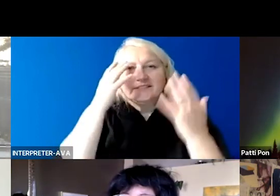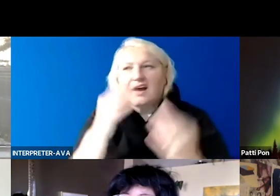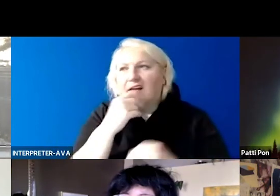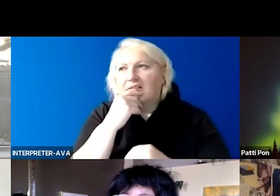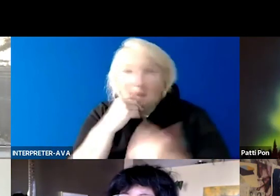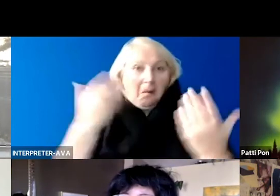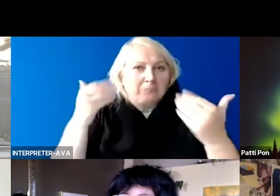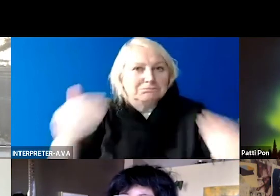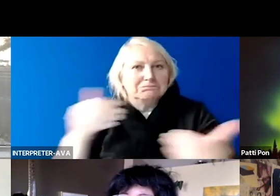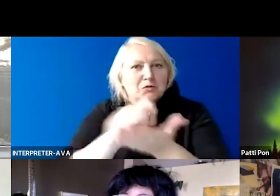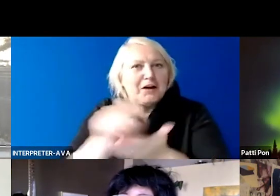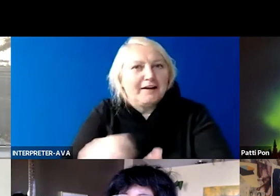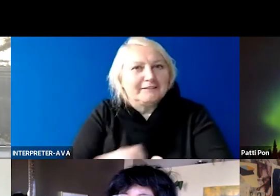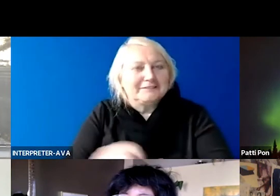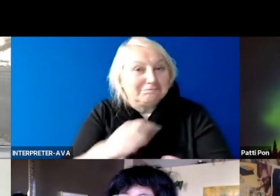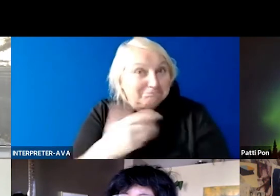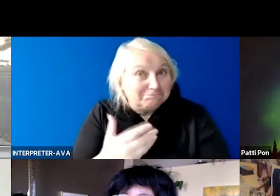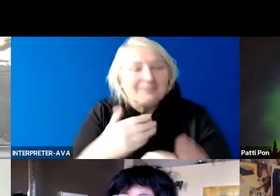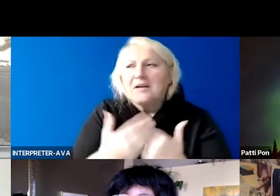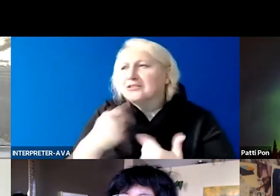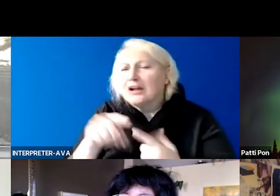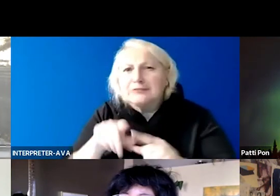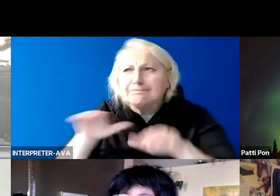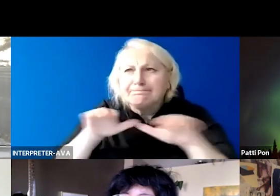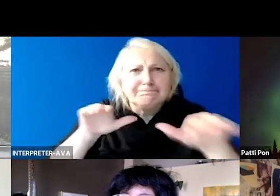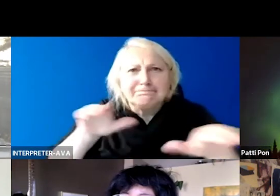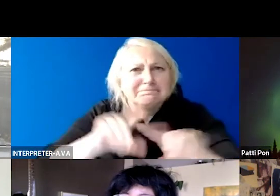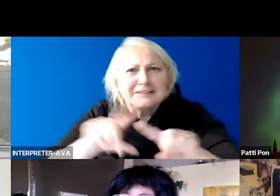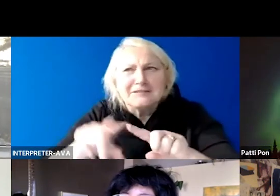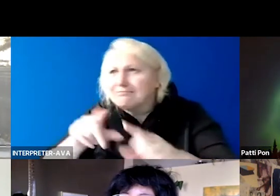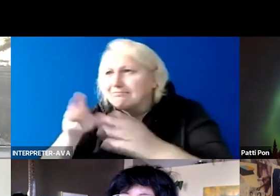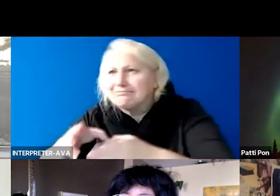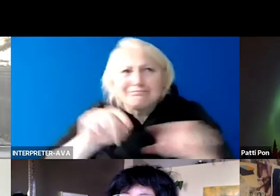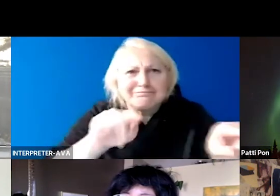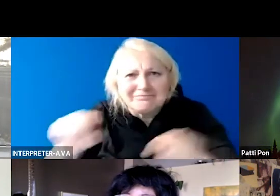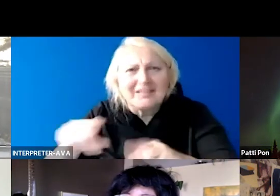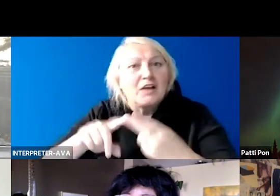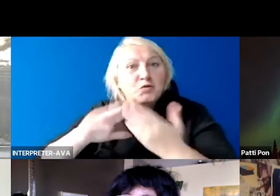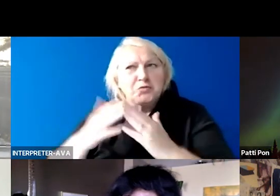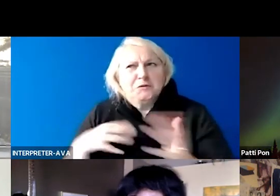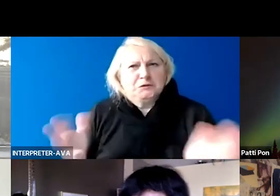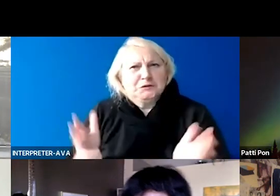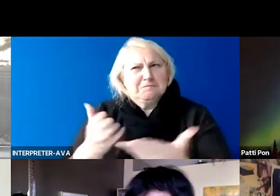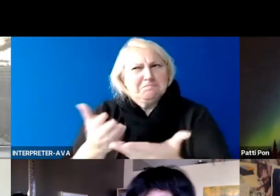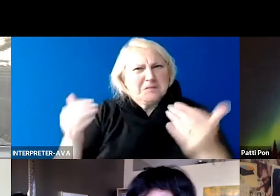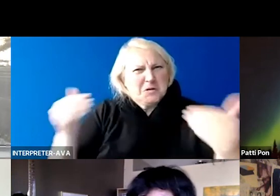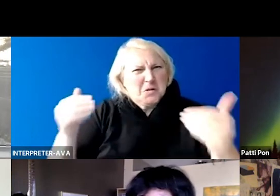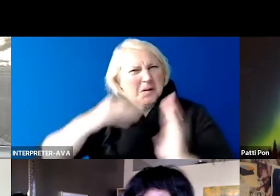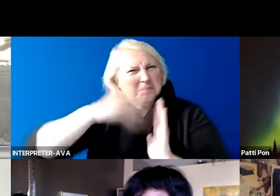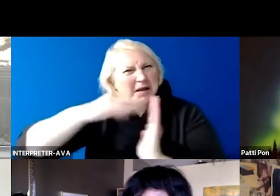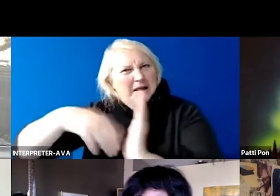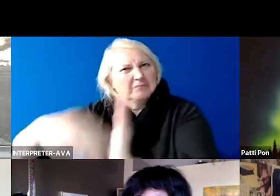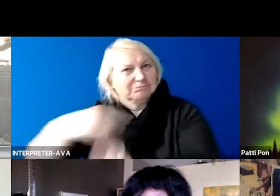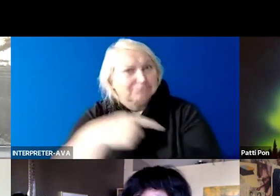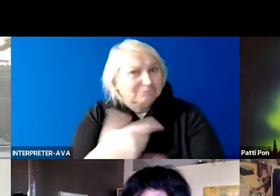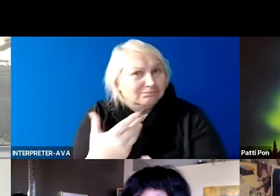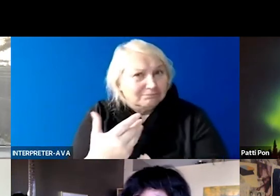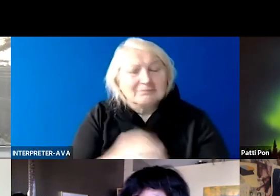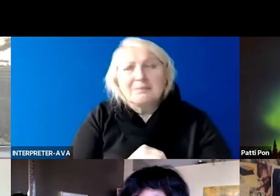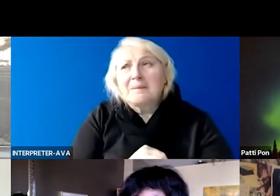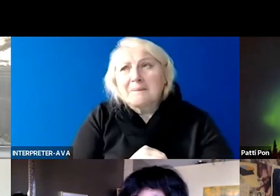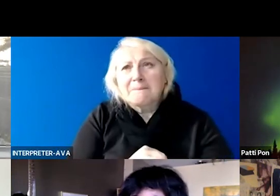lots of other Chat & Chew folks and communities to apply. In part, I think, as an effort